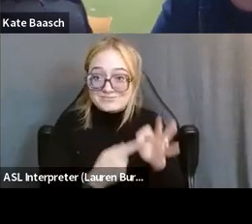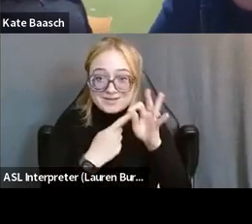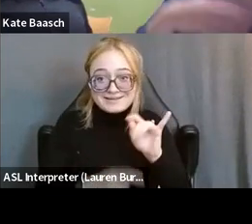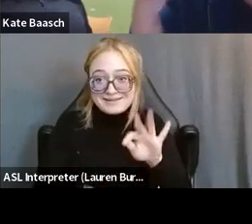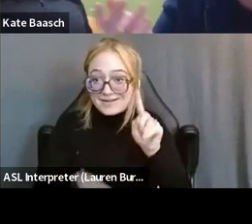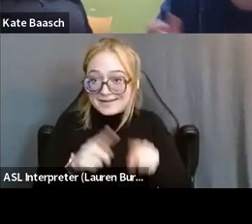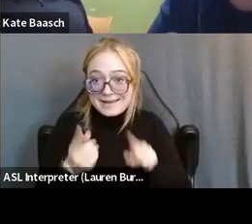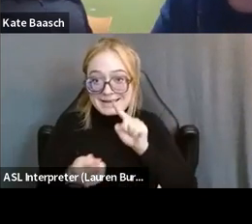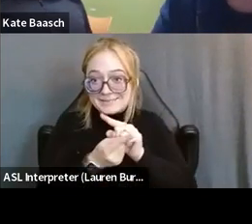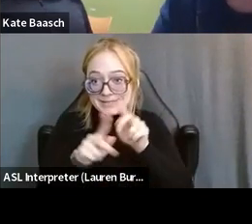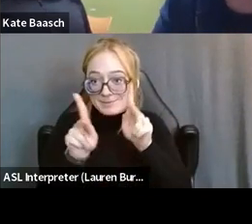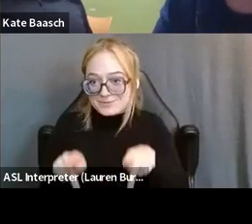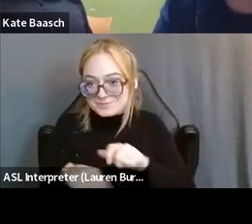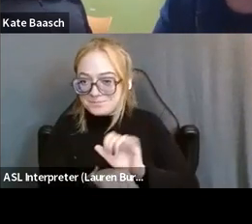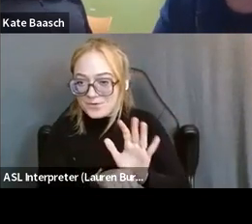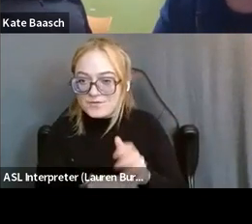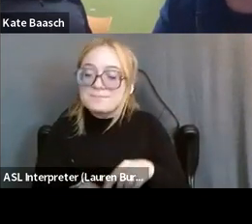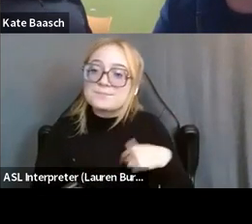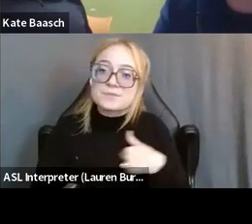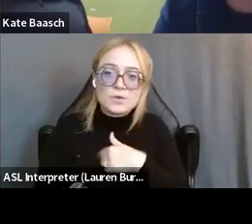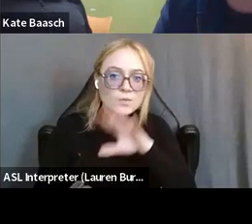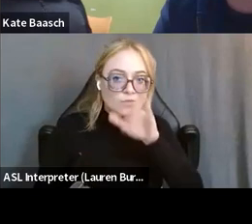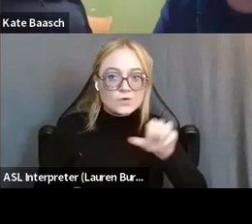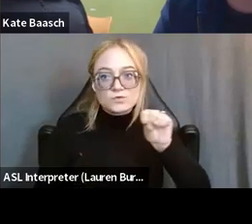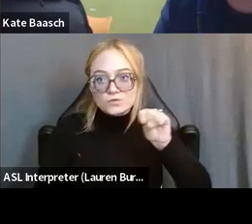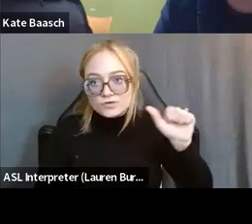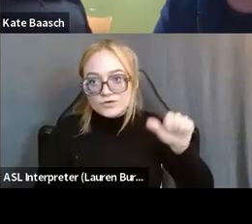And also just because we know social security and DDS have a lot of demands